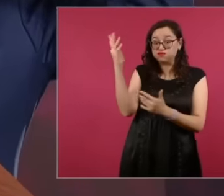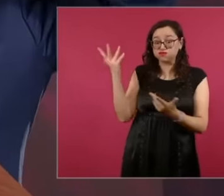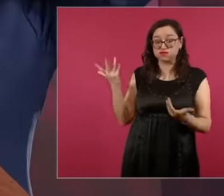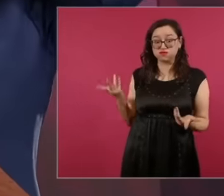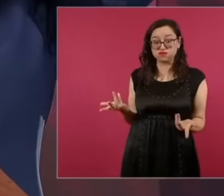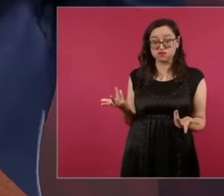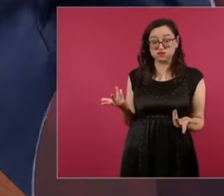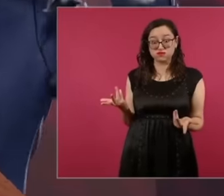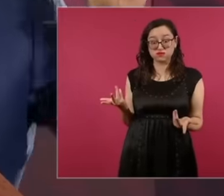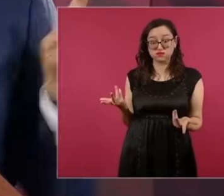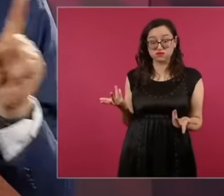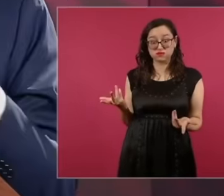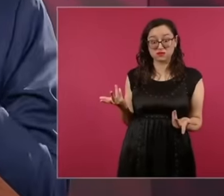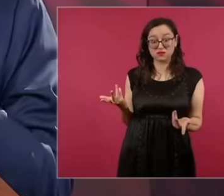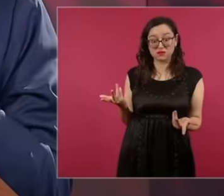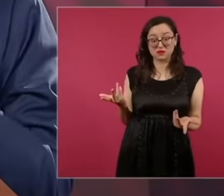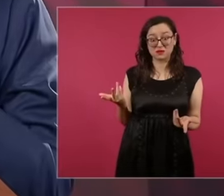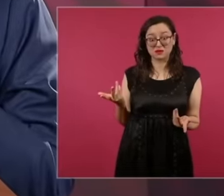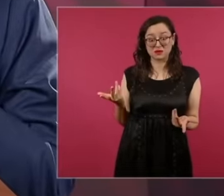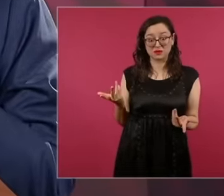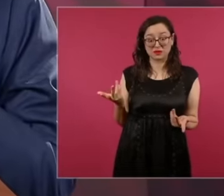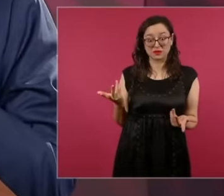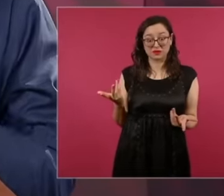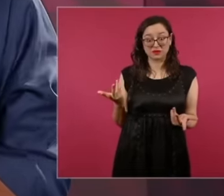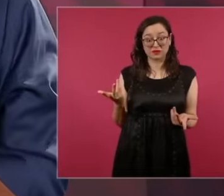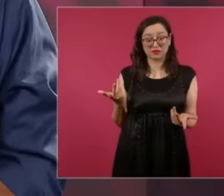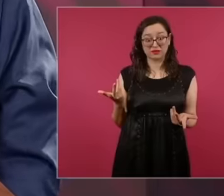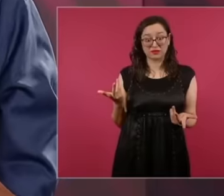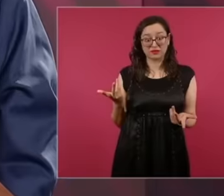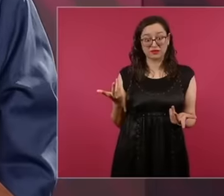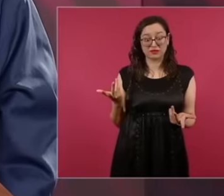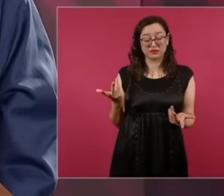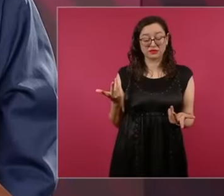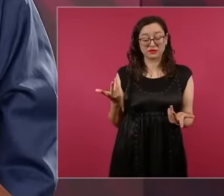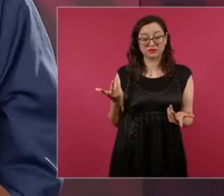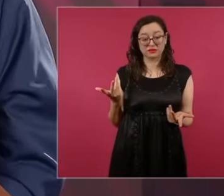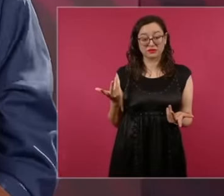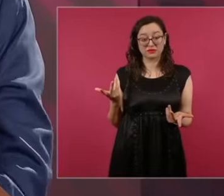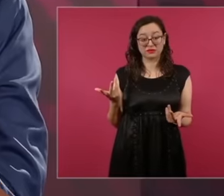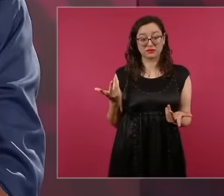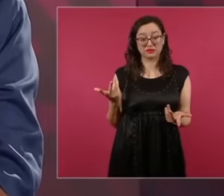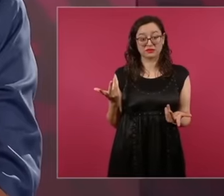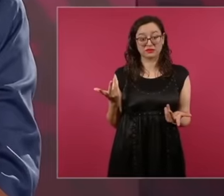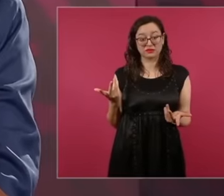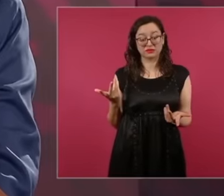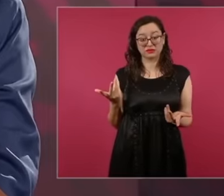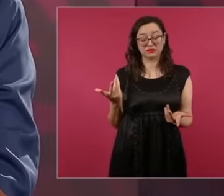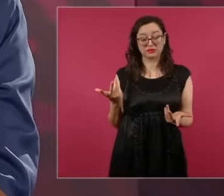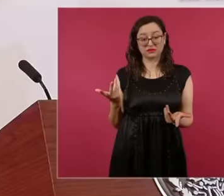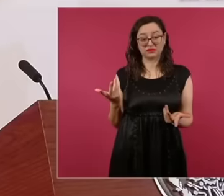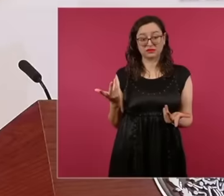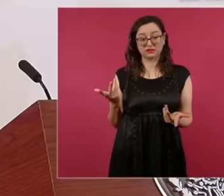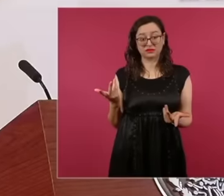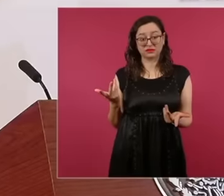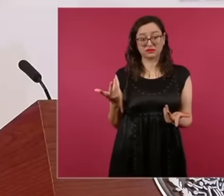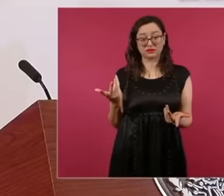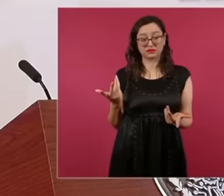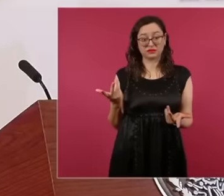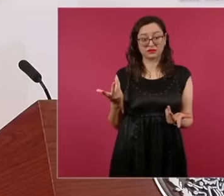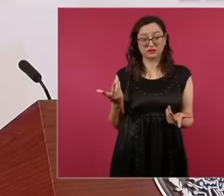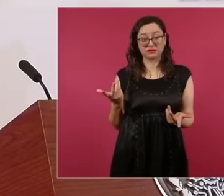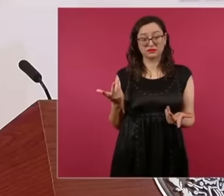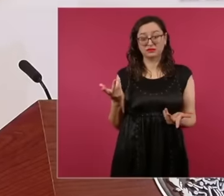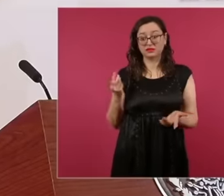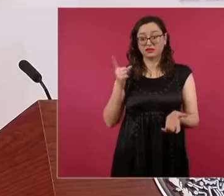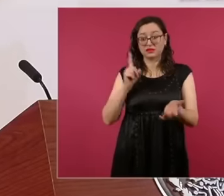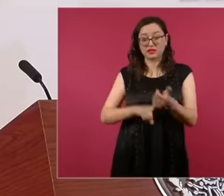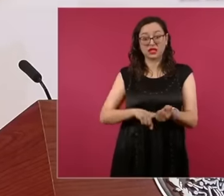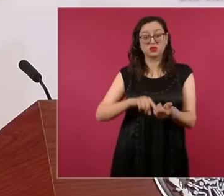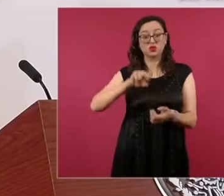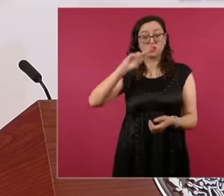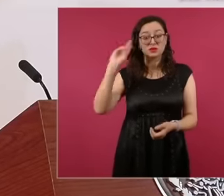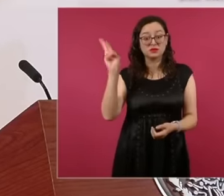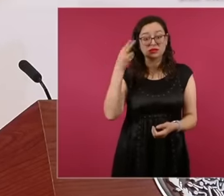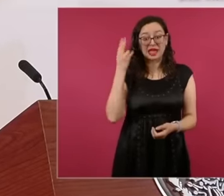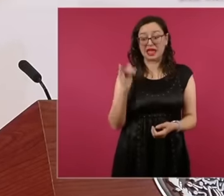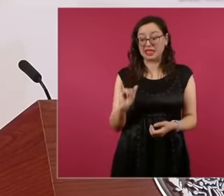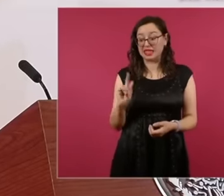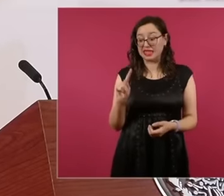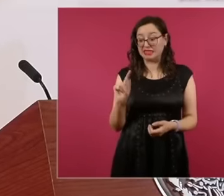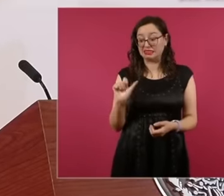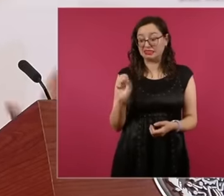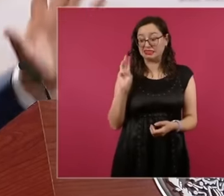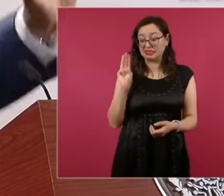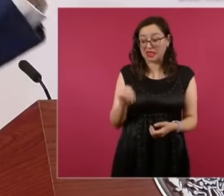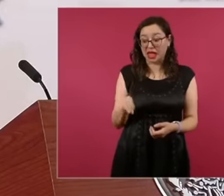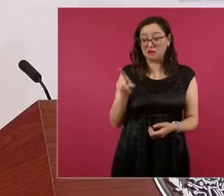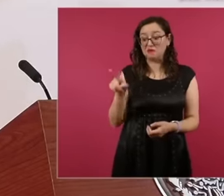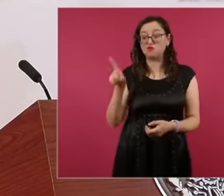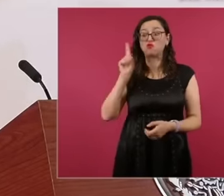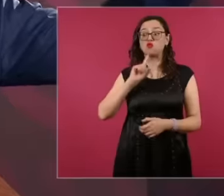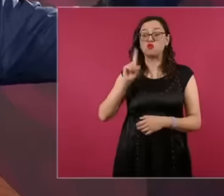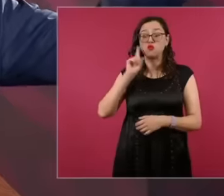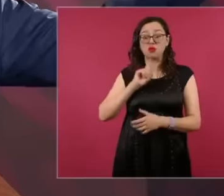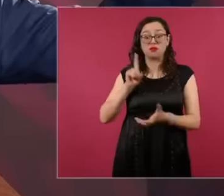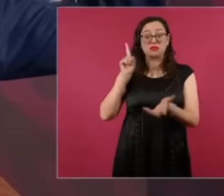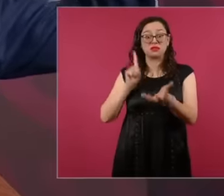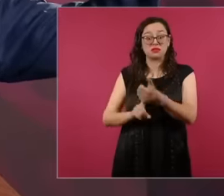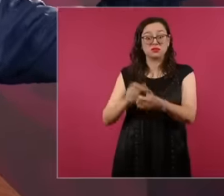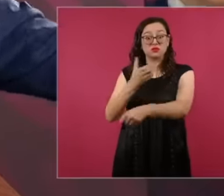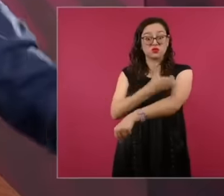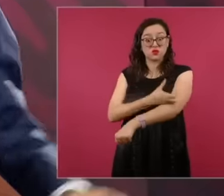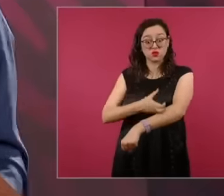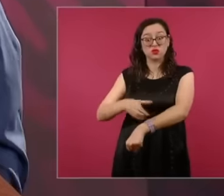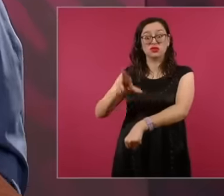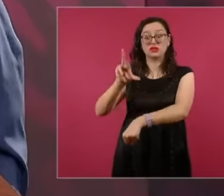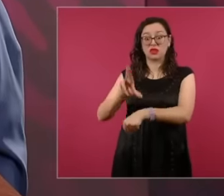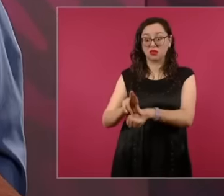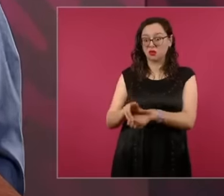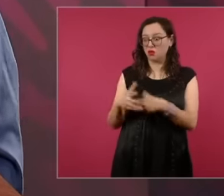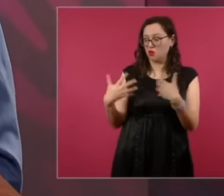political science coordinator of the university's ITAM, which was the